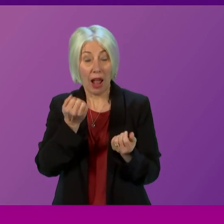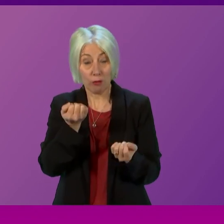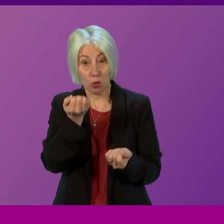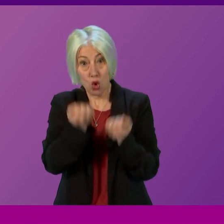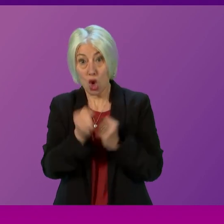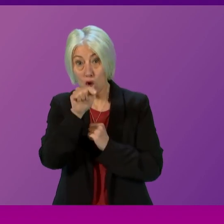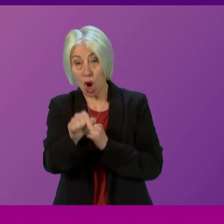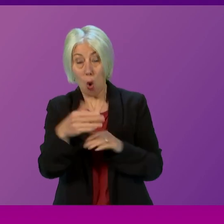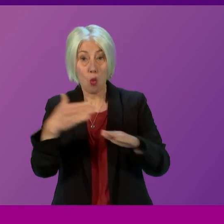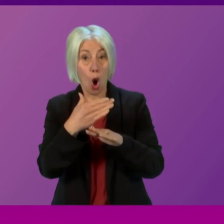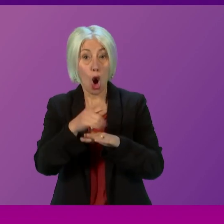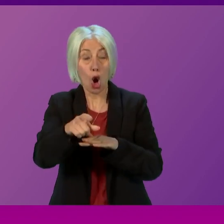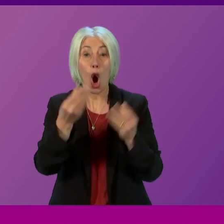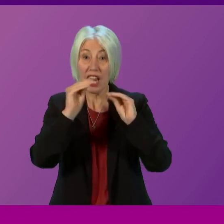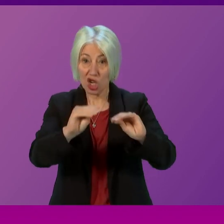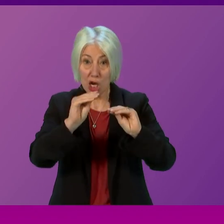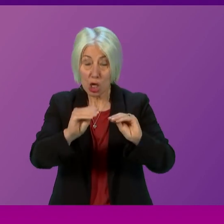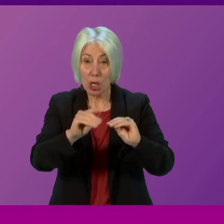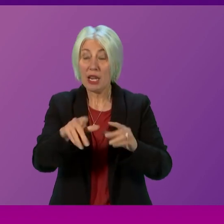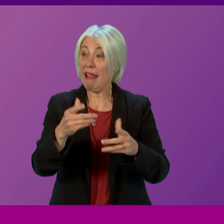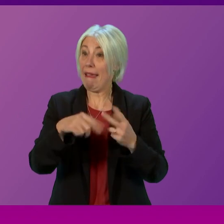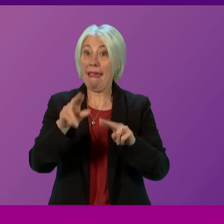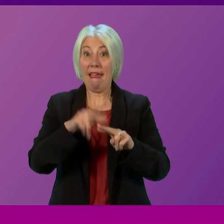if her job is on the line and if, as she said,